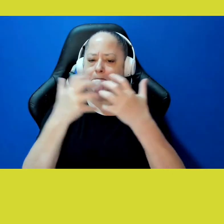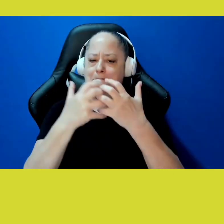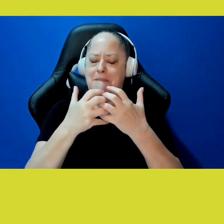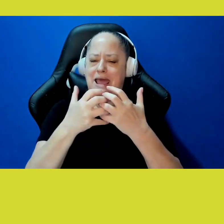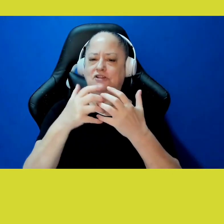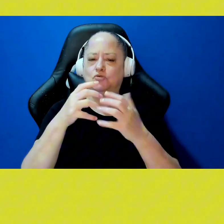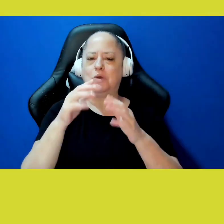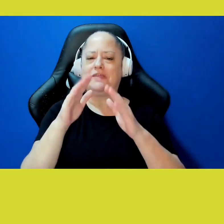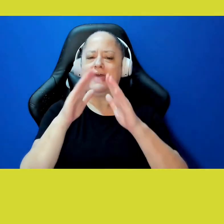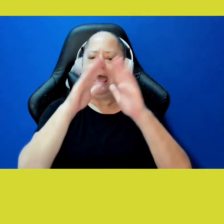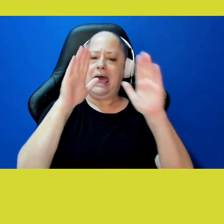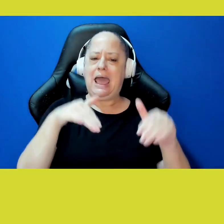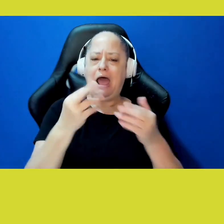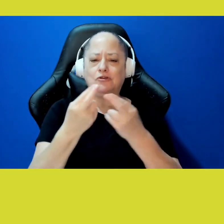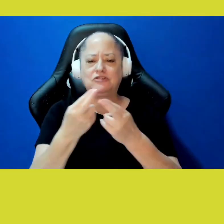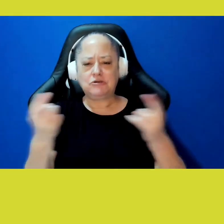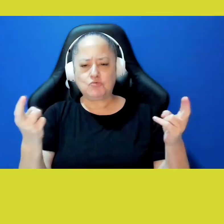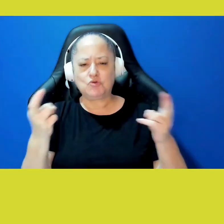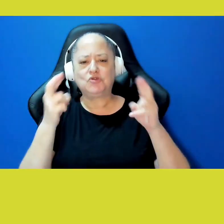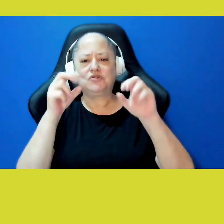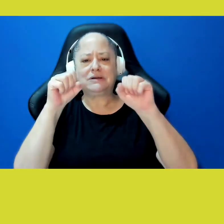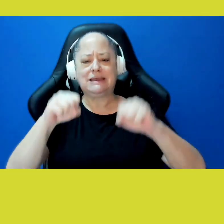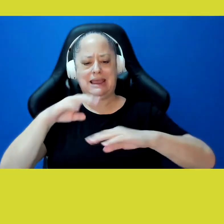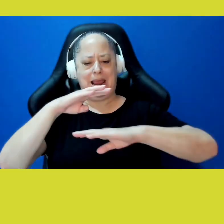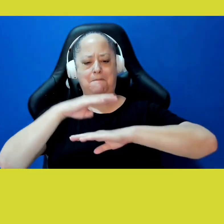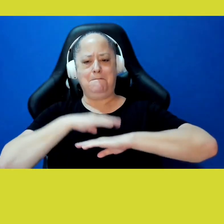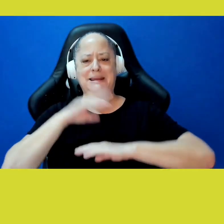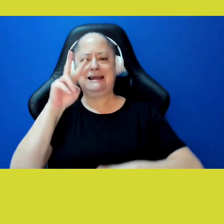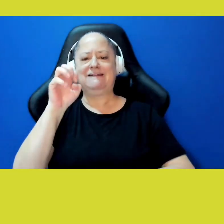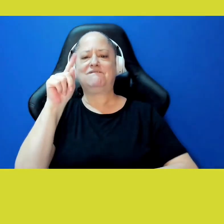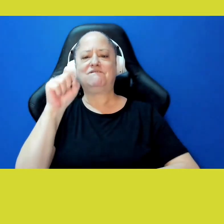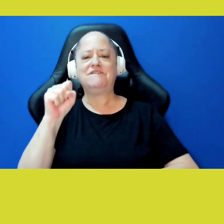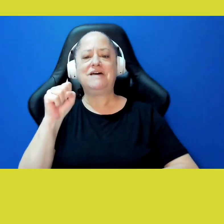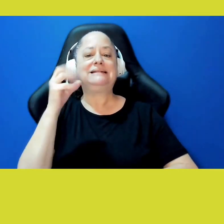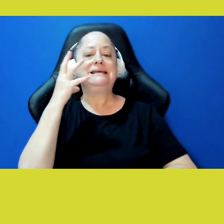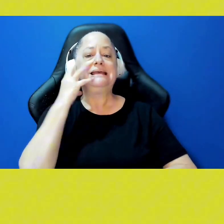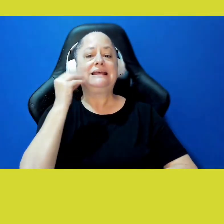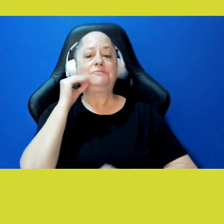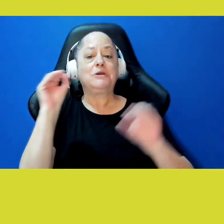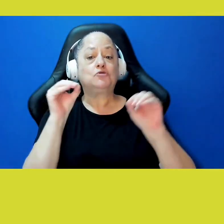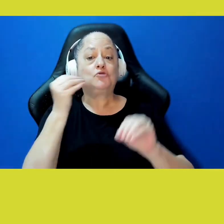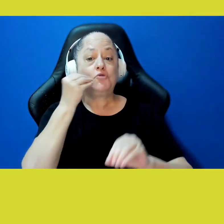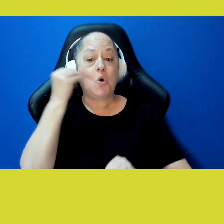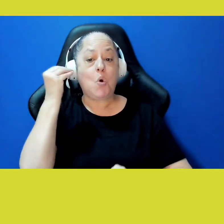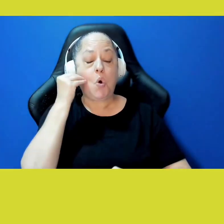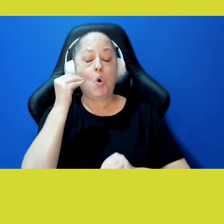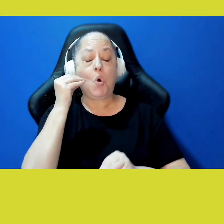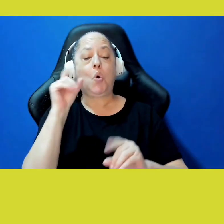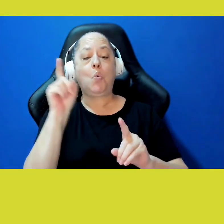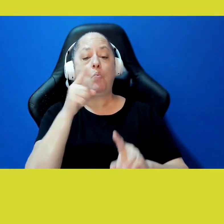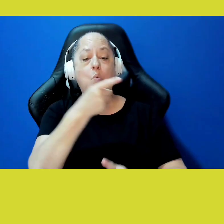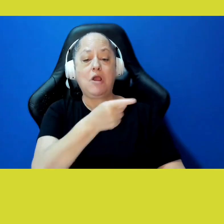where they're able to meet veterans that are experiencing homelessness where they are and able to provide